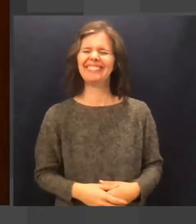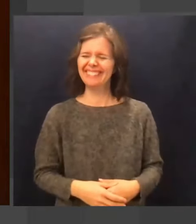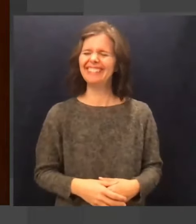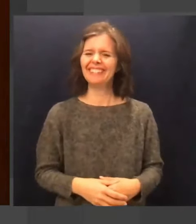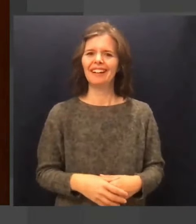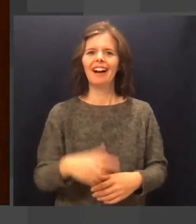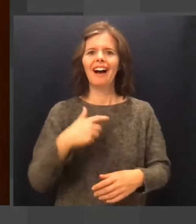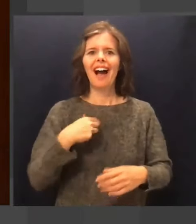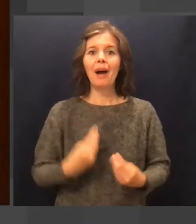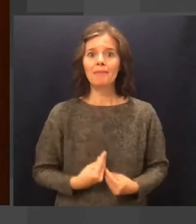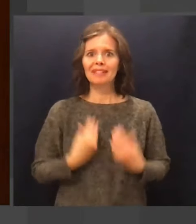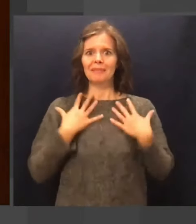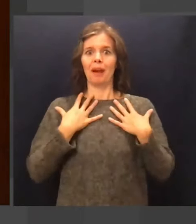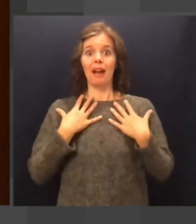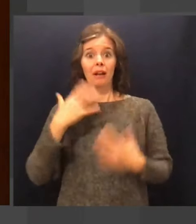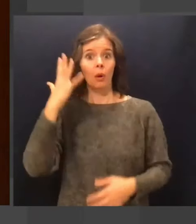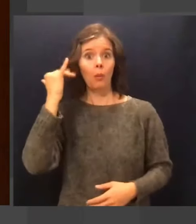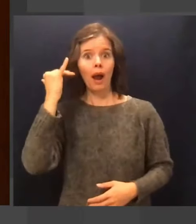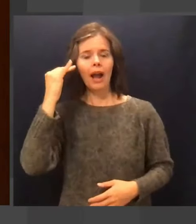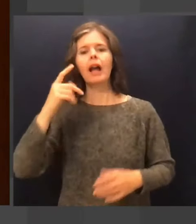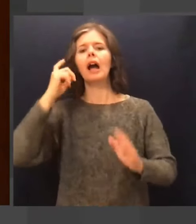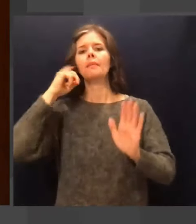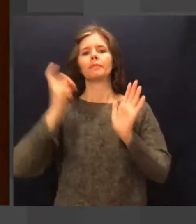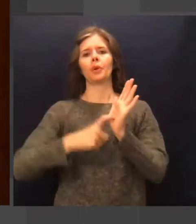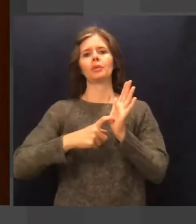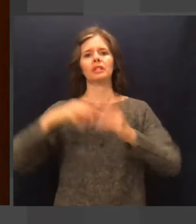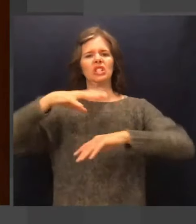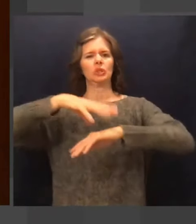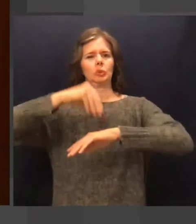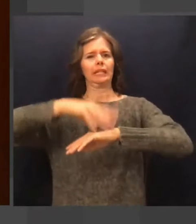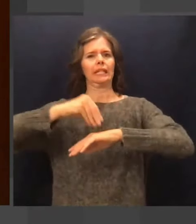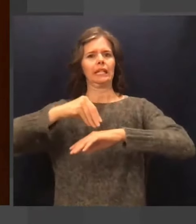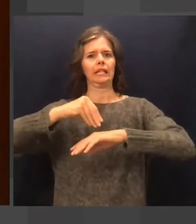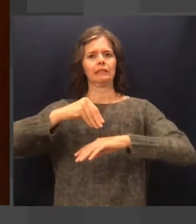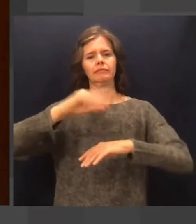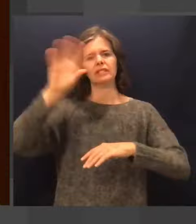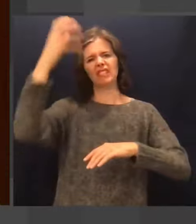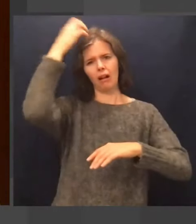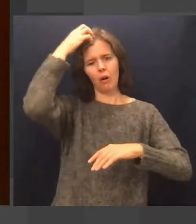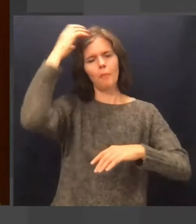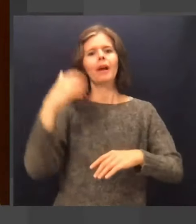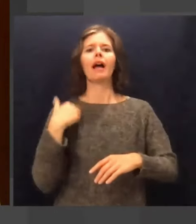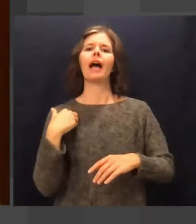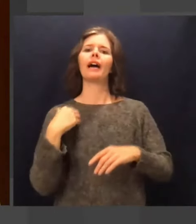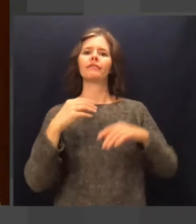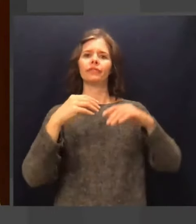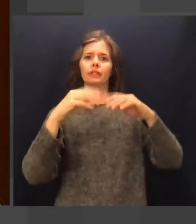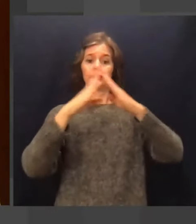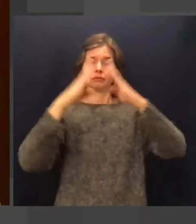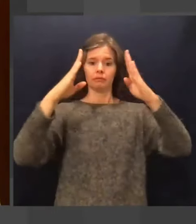SO I THINK I GOT INSPIRED BY THE PRETTY COPPER ROOFS IN STOCKHOLM